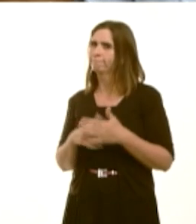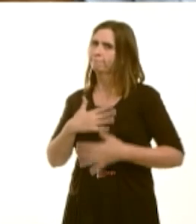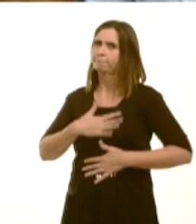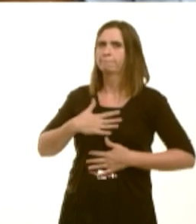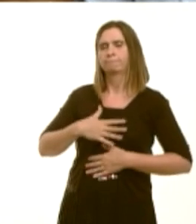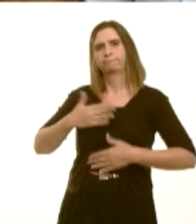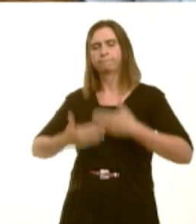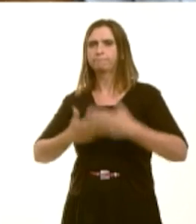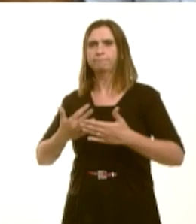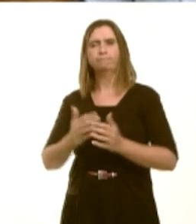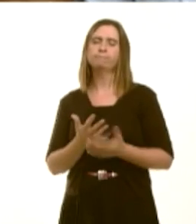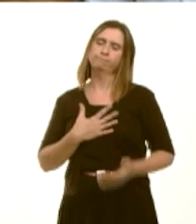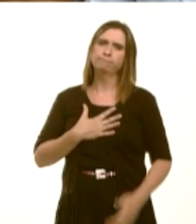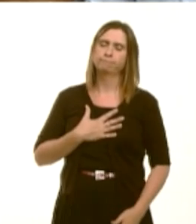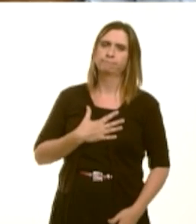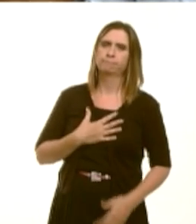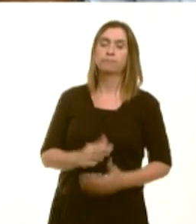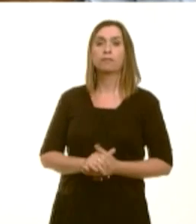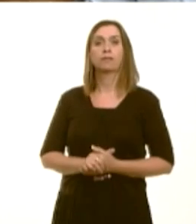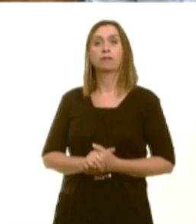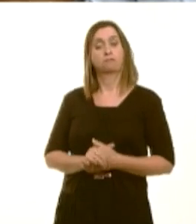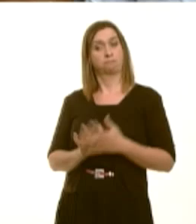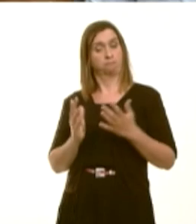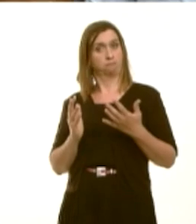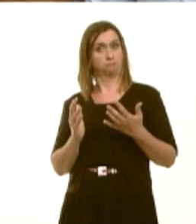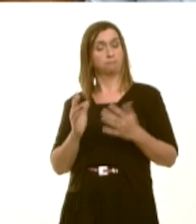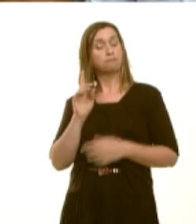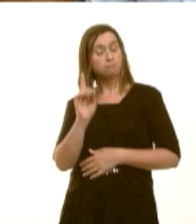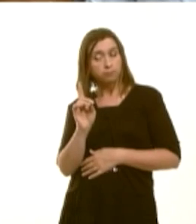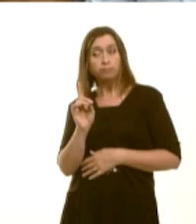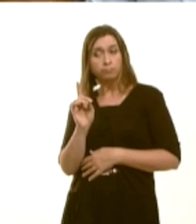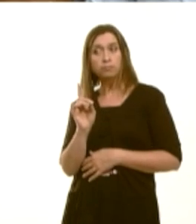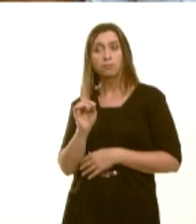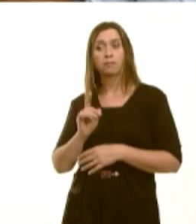that we all appreciate. One thing I have to say is that, in the main, for most people,